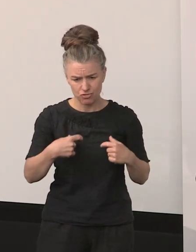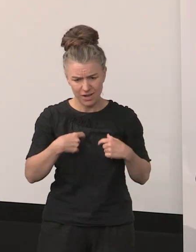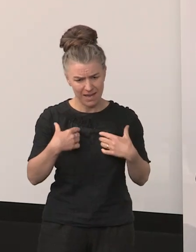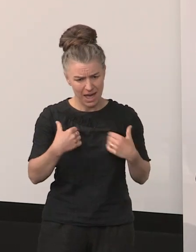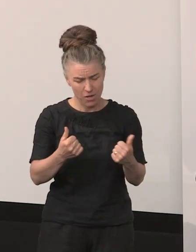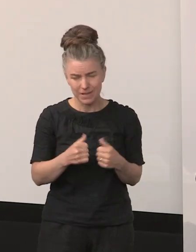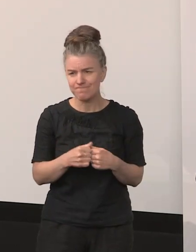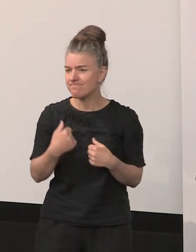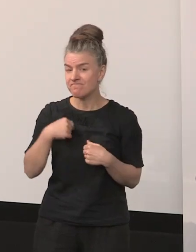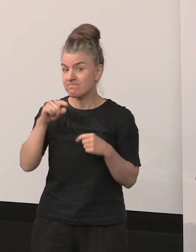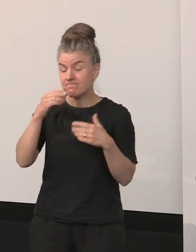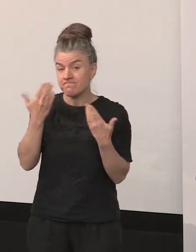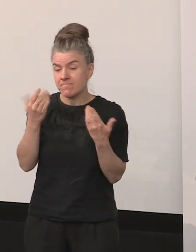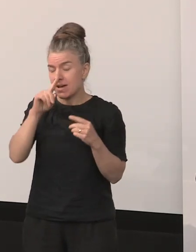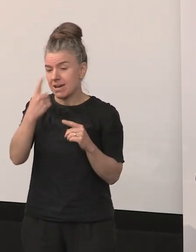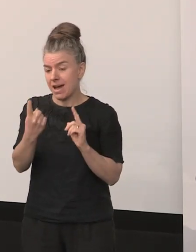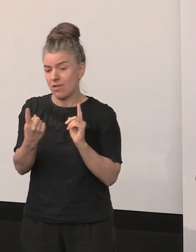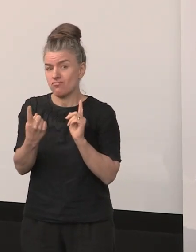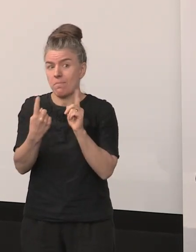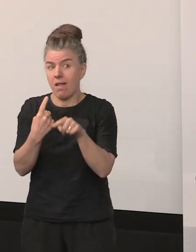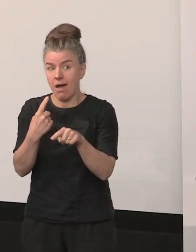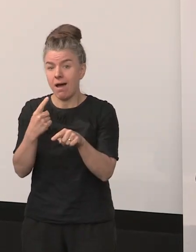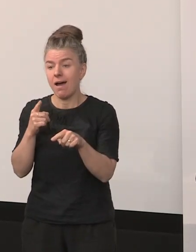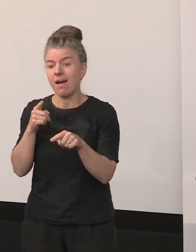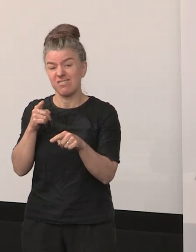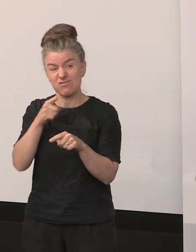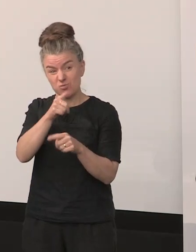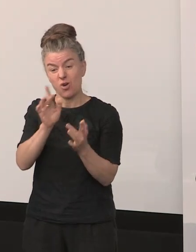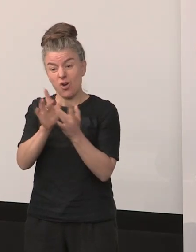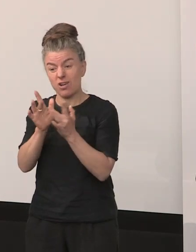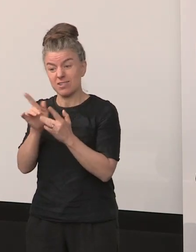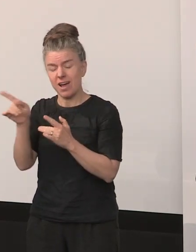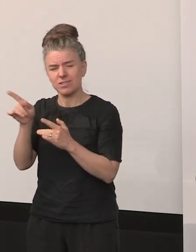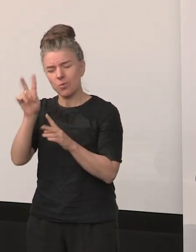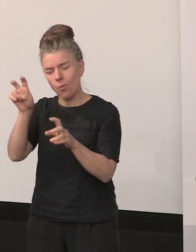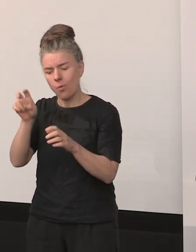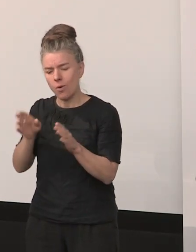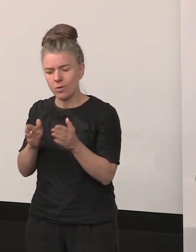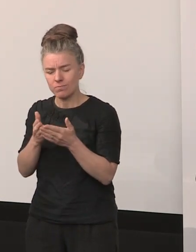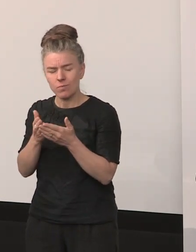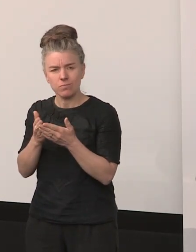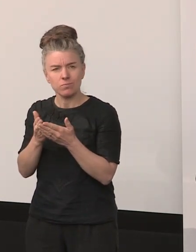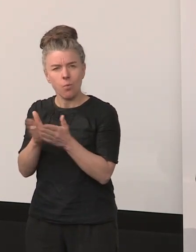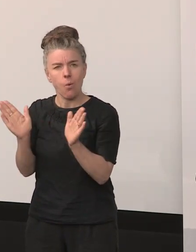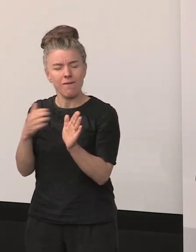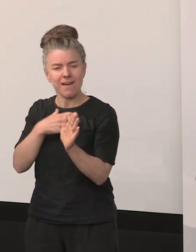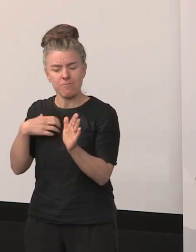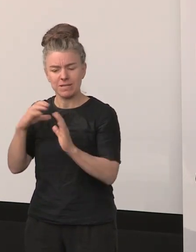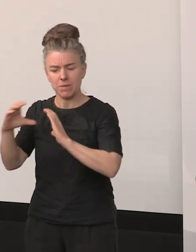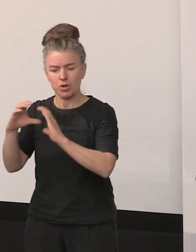talk through that, because that's the responsibility of Air Commodore Webb. And if